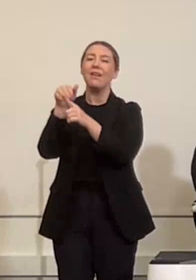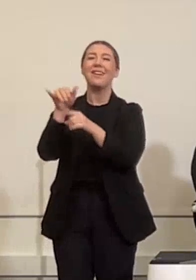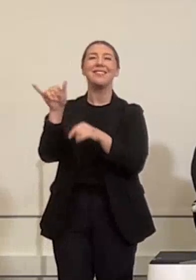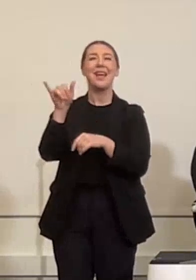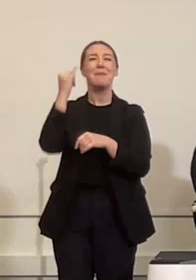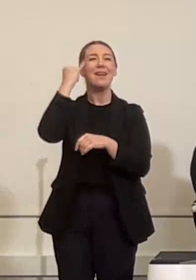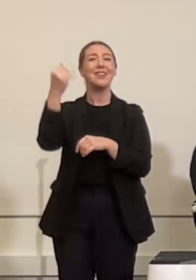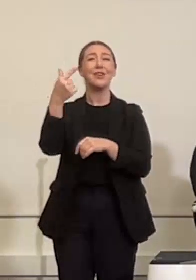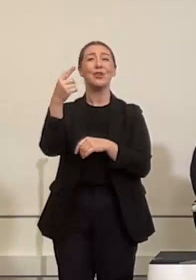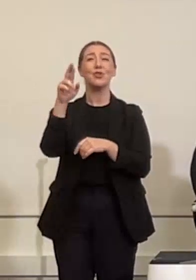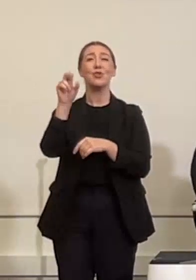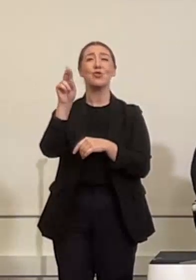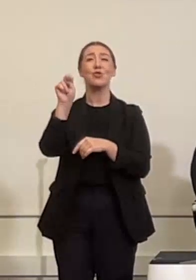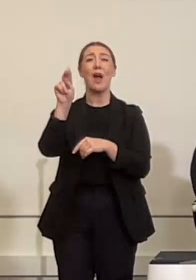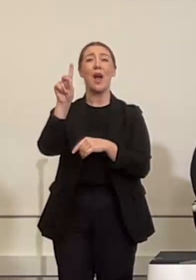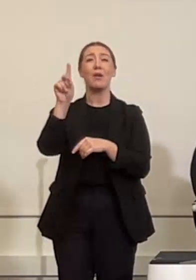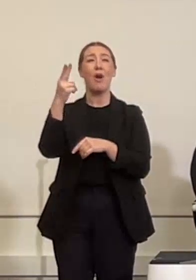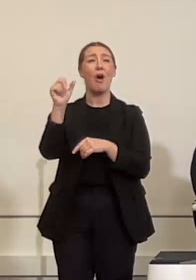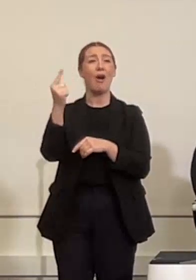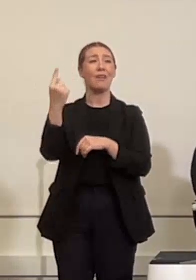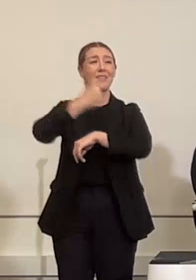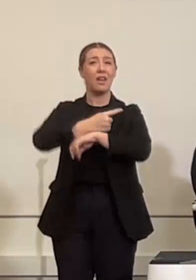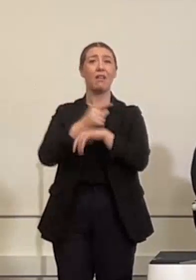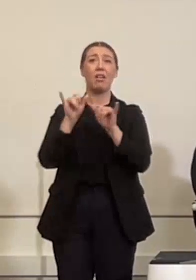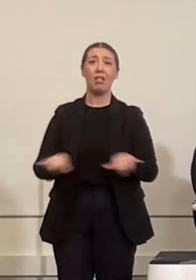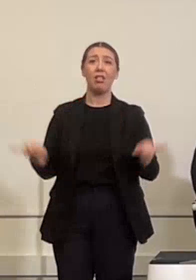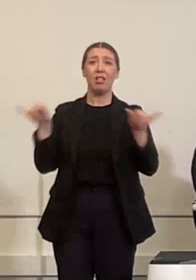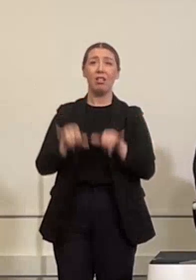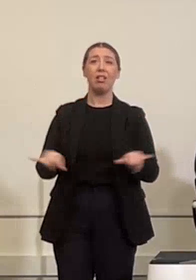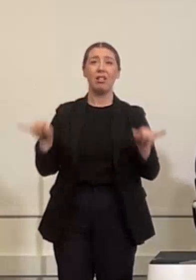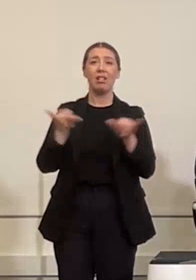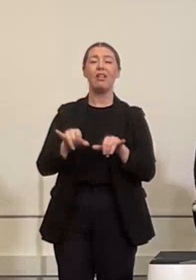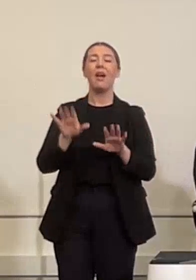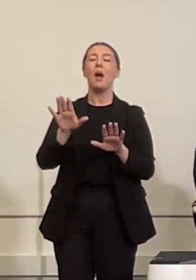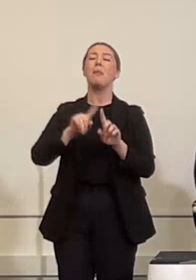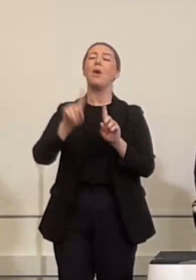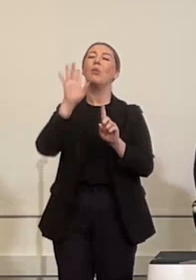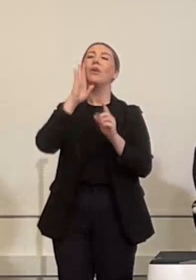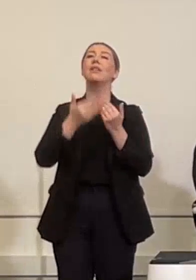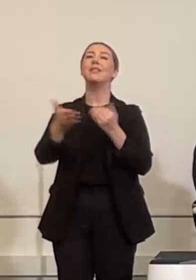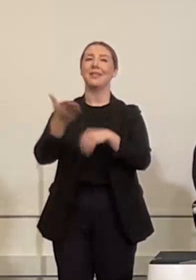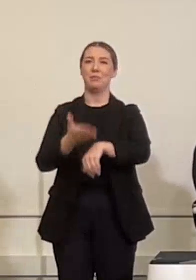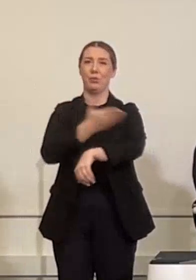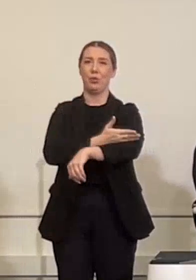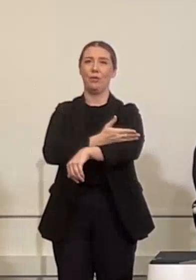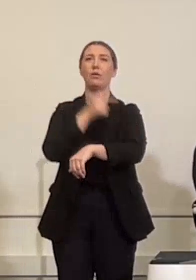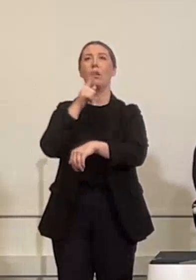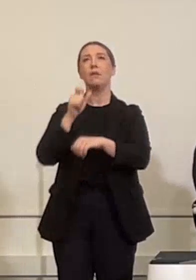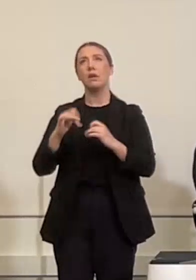better, where you don't always have to start from zero but you can never build where you left off.